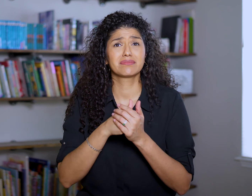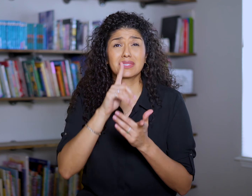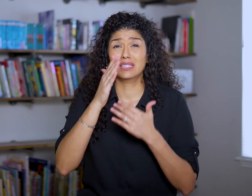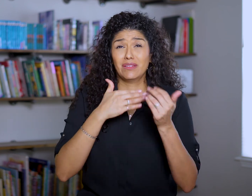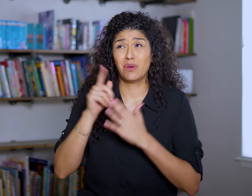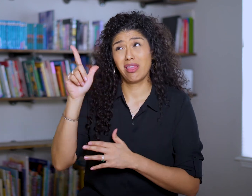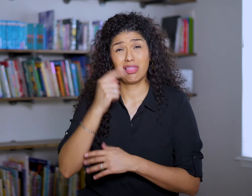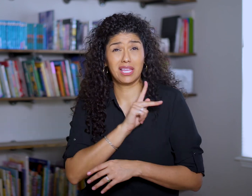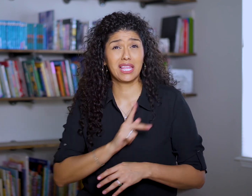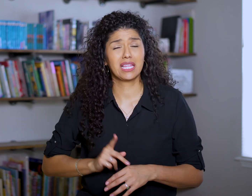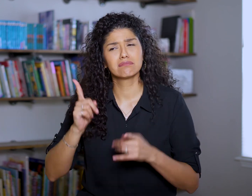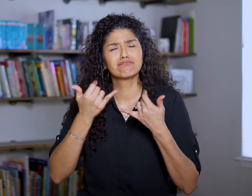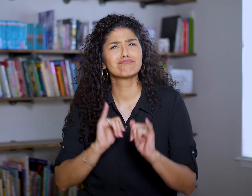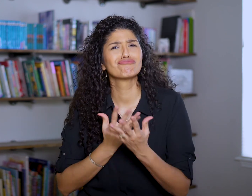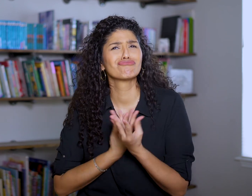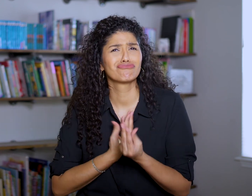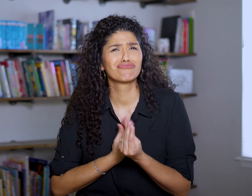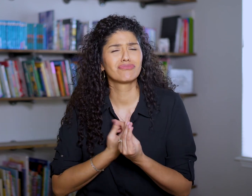Though He’s the King, He’s gentle—